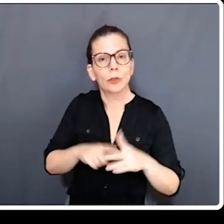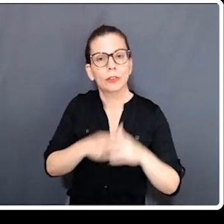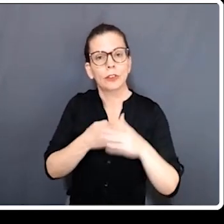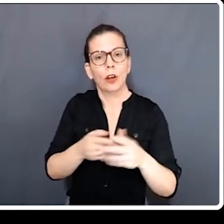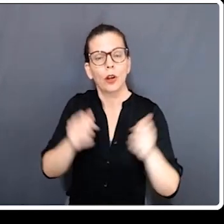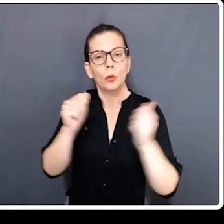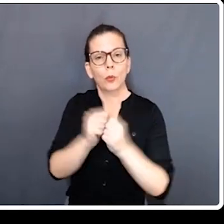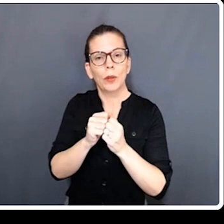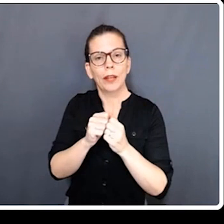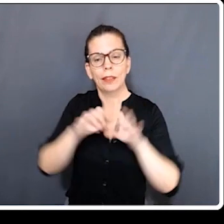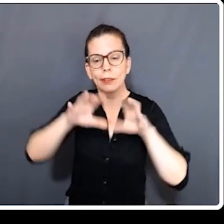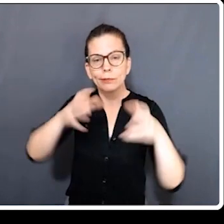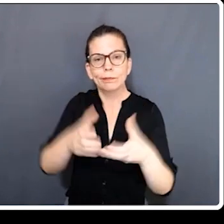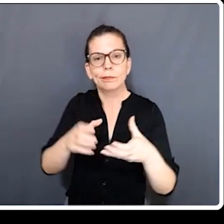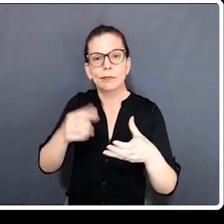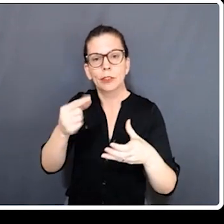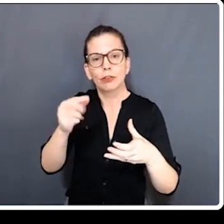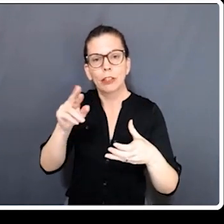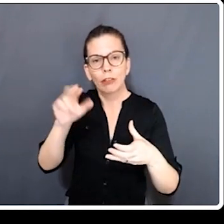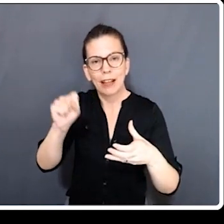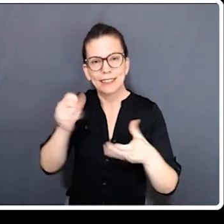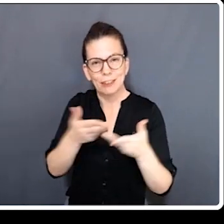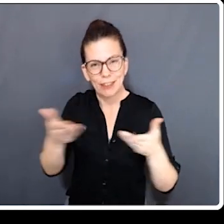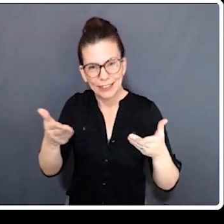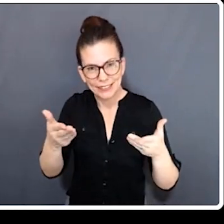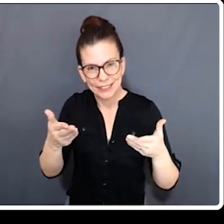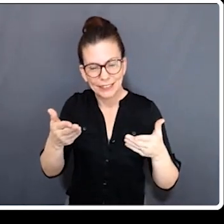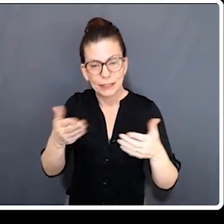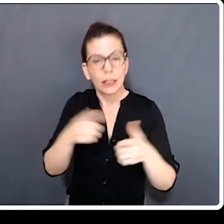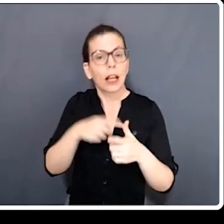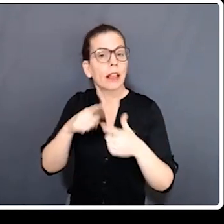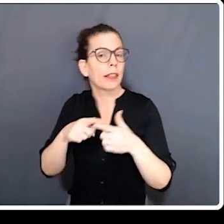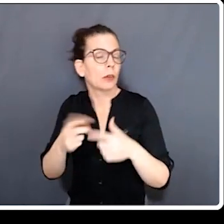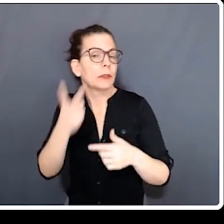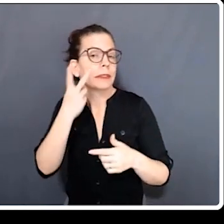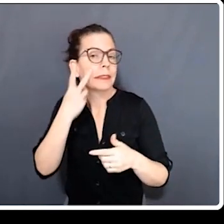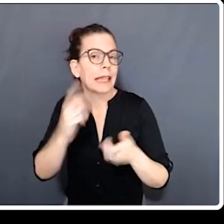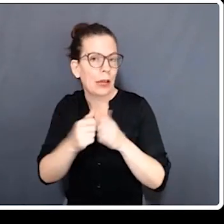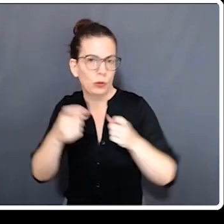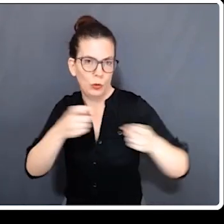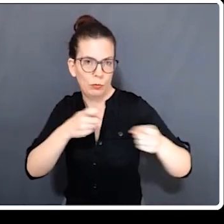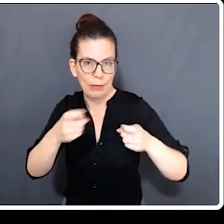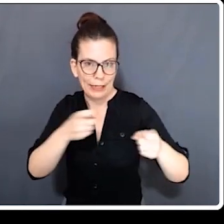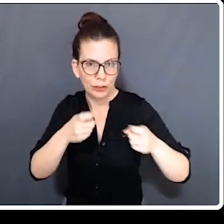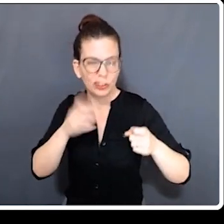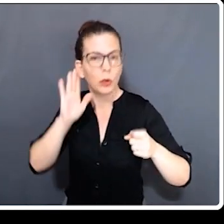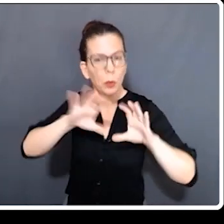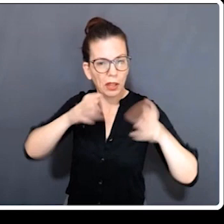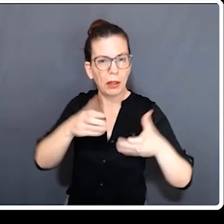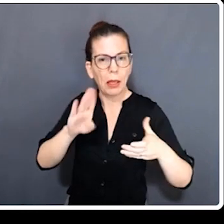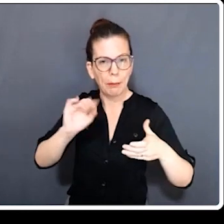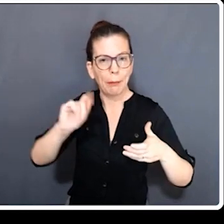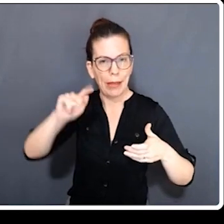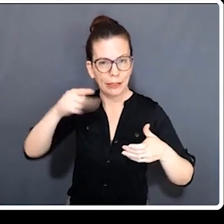start off with, with a set of Greengrass devices. We'll then see how you can manage it, so we'll patch it